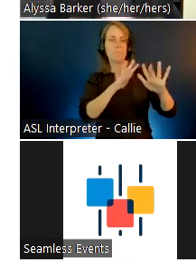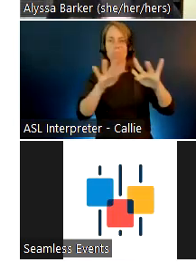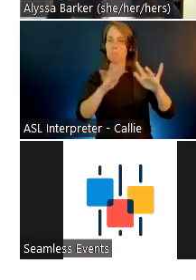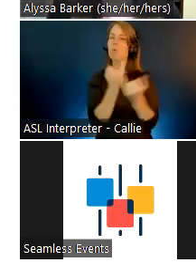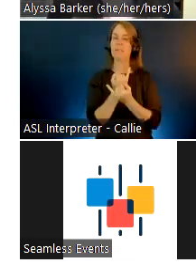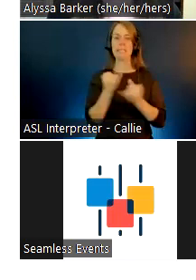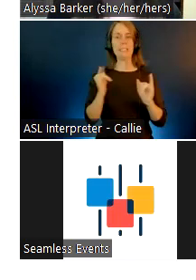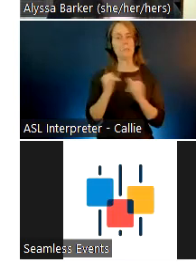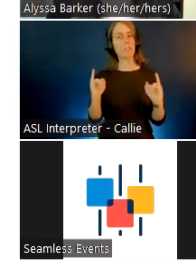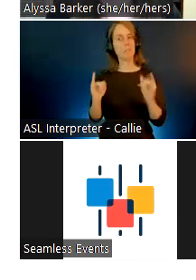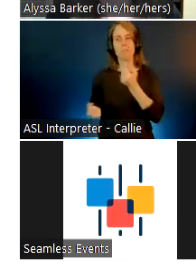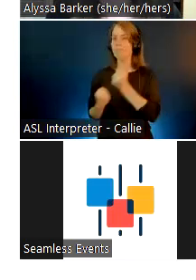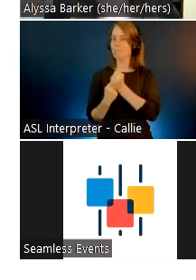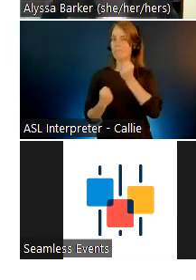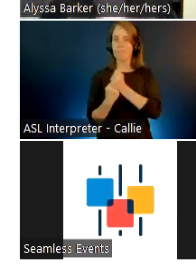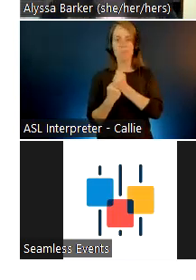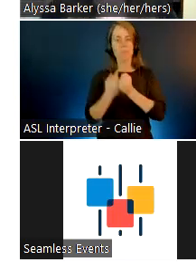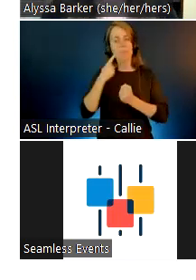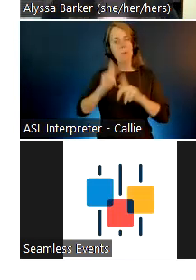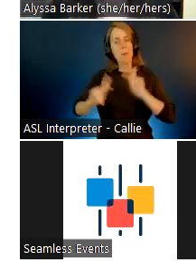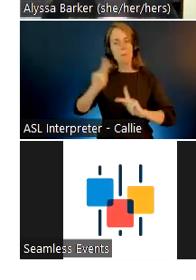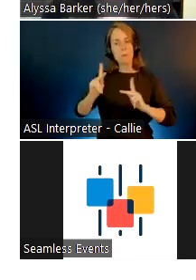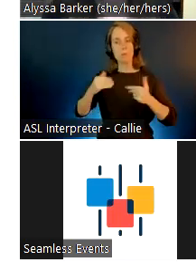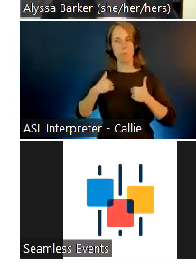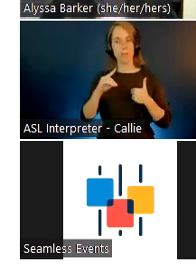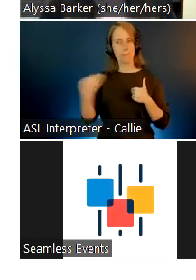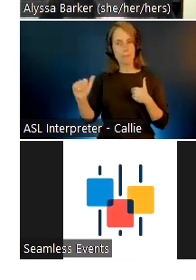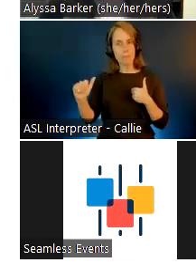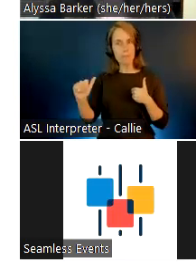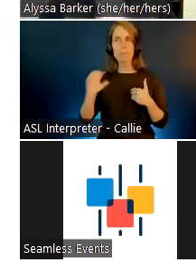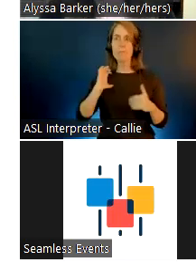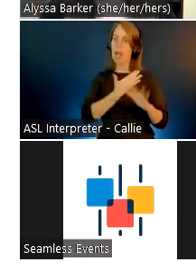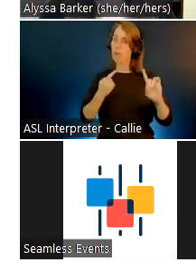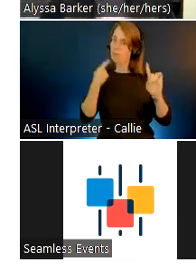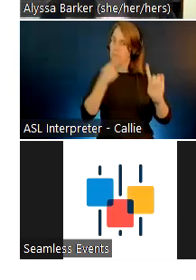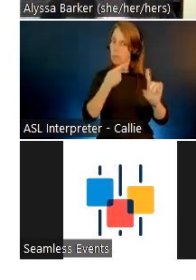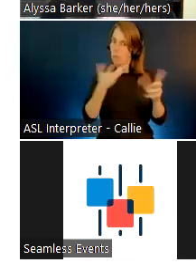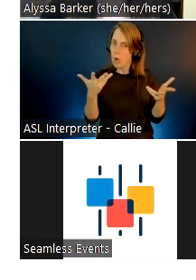and our mission is to protect and advance the legal civil and human rights of people with